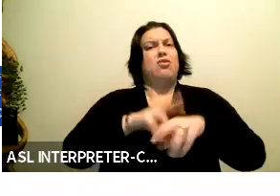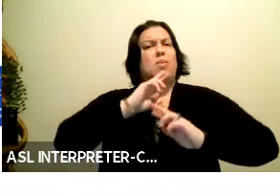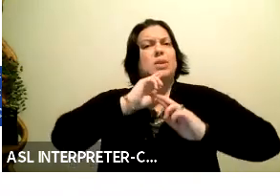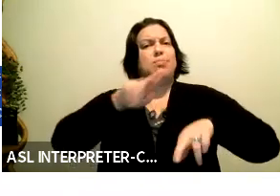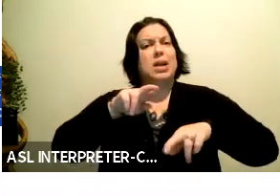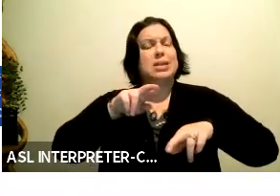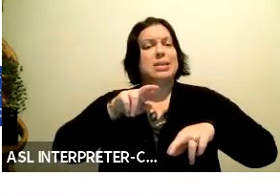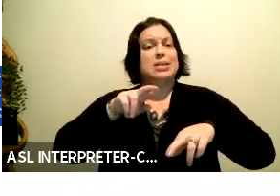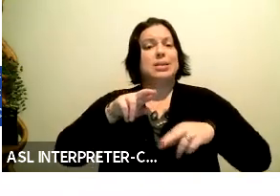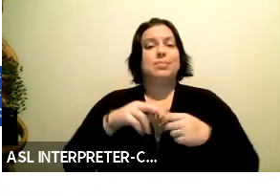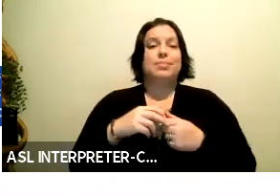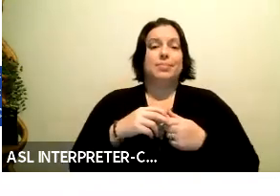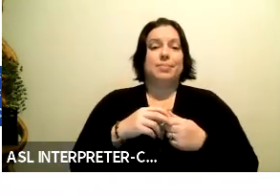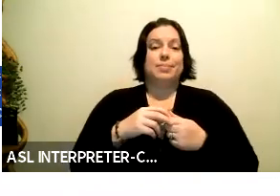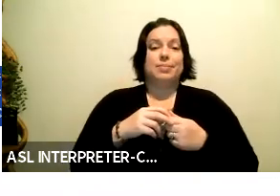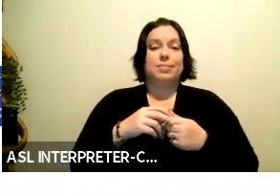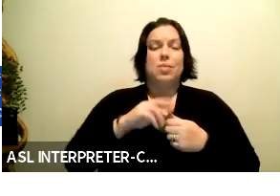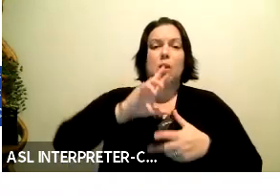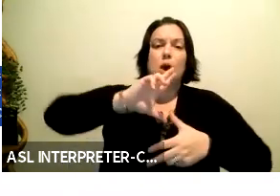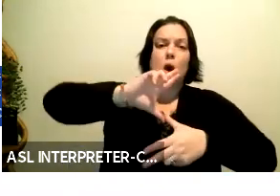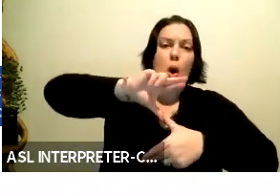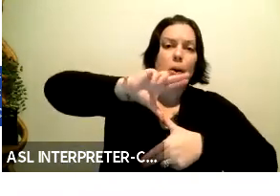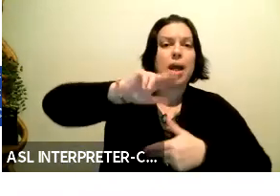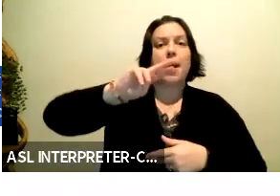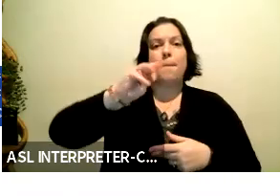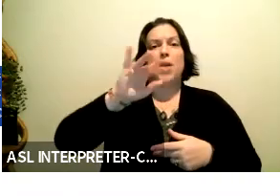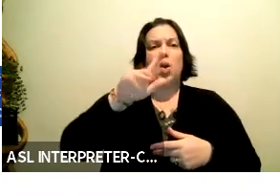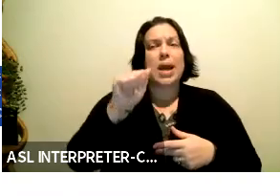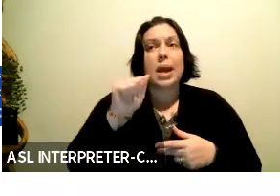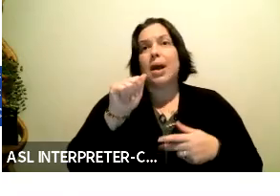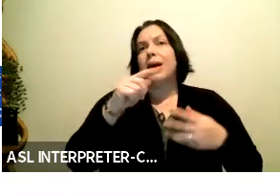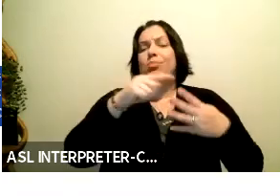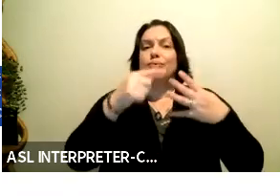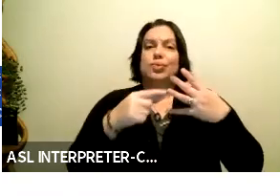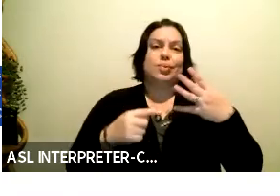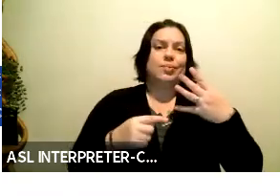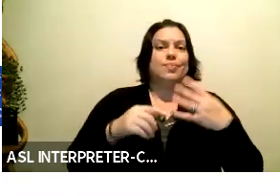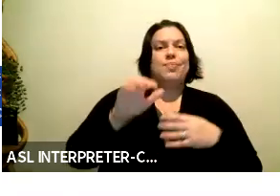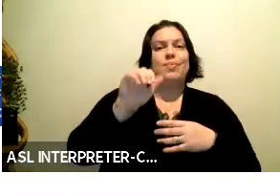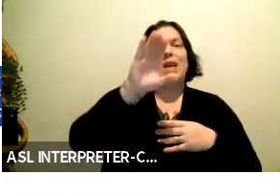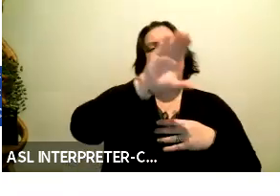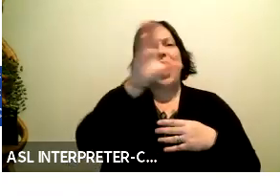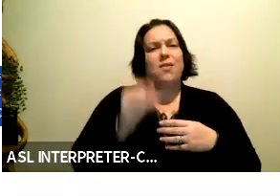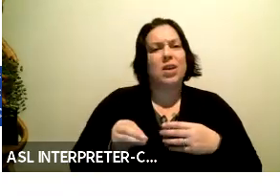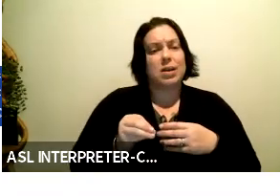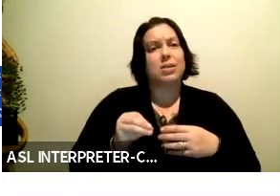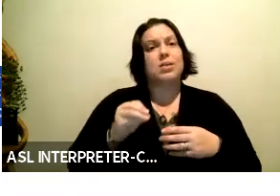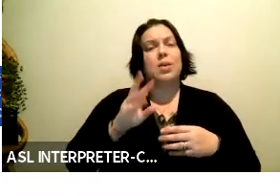Maria and the West Africa Ebola response. In preparedness periods, Aimee contributes